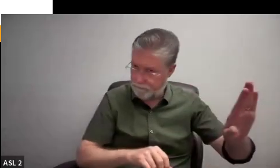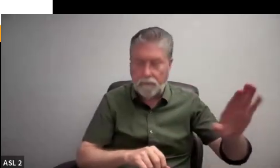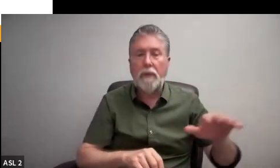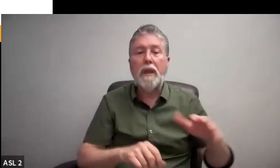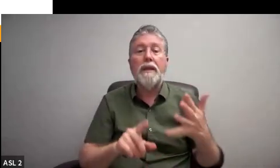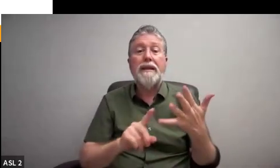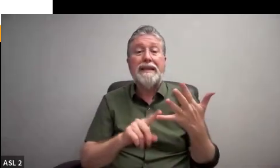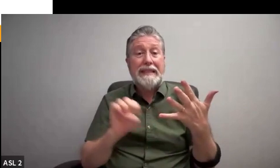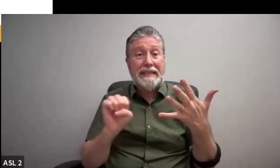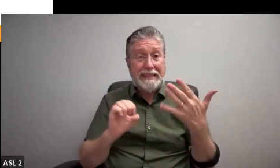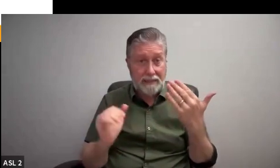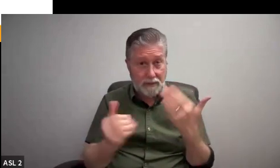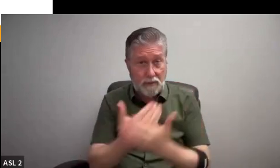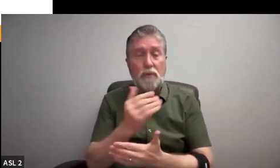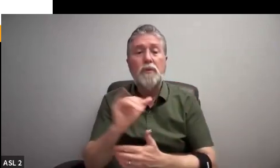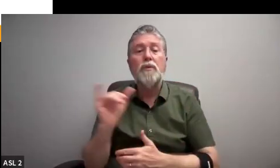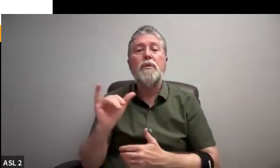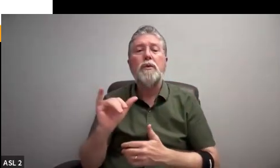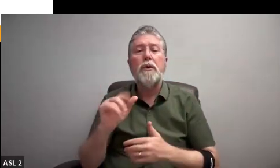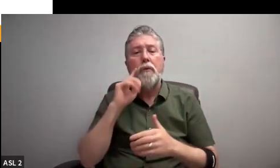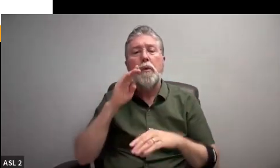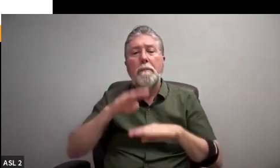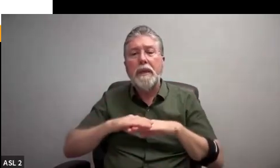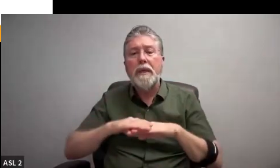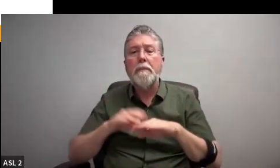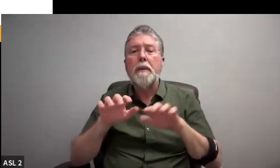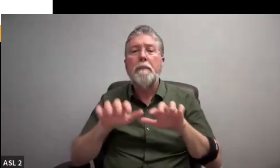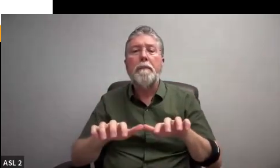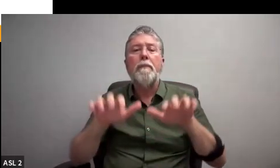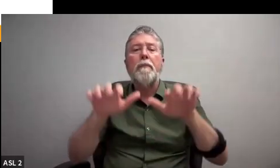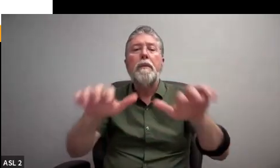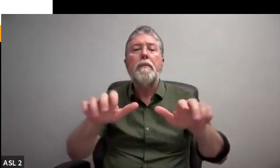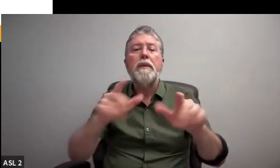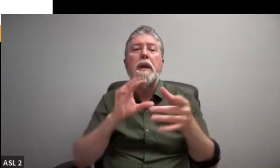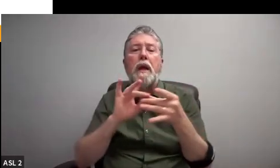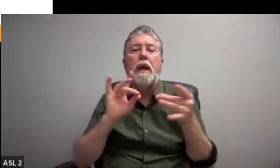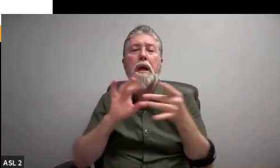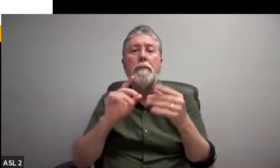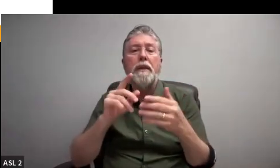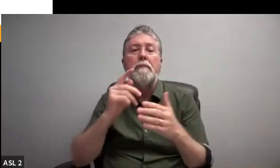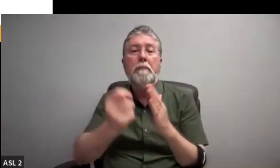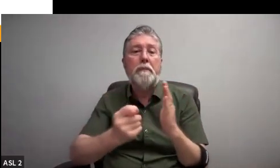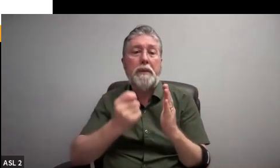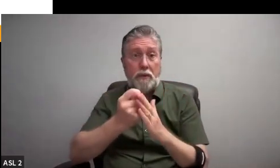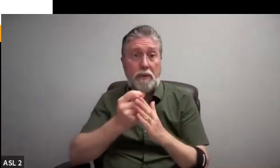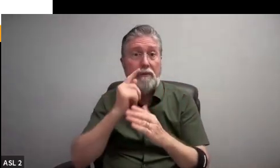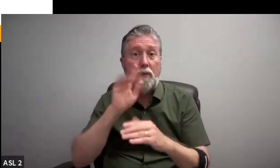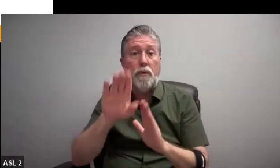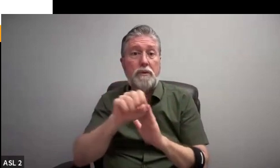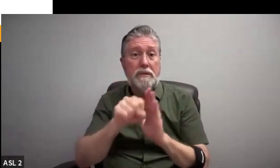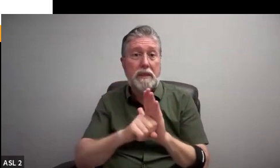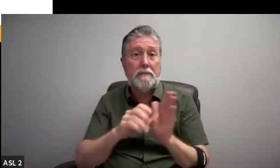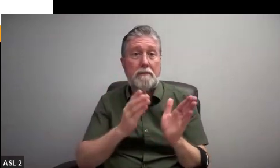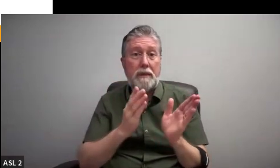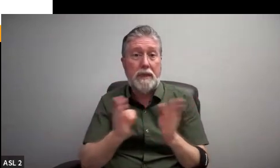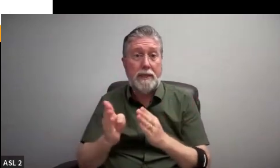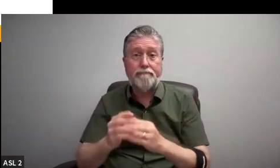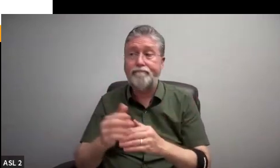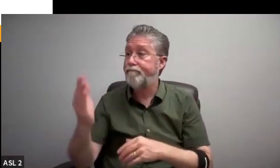provide evidence of the minimum public comment period for the state plan. Next slide please.